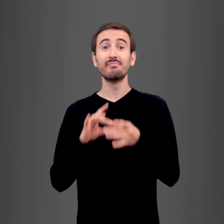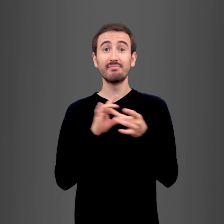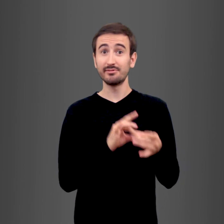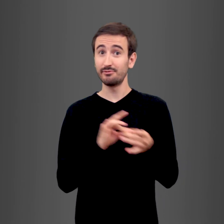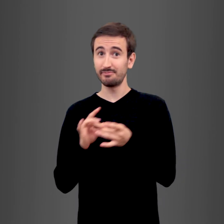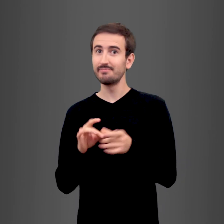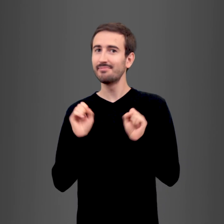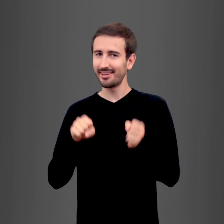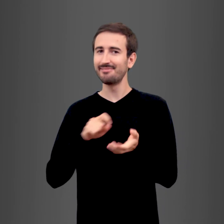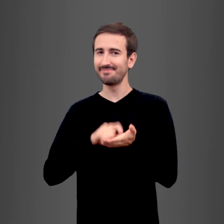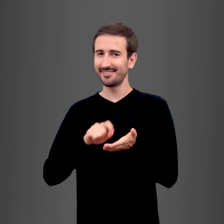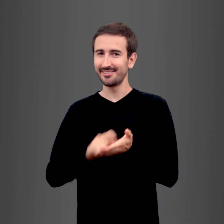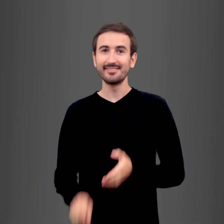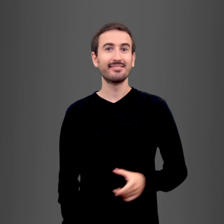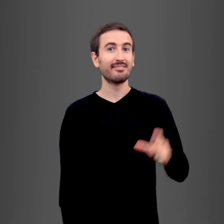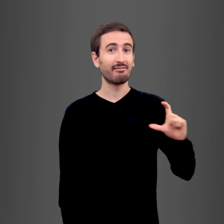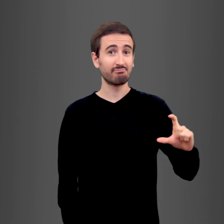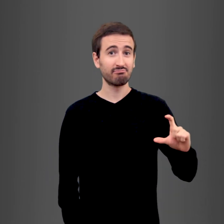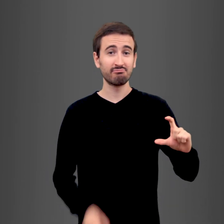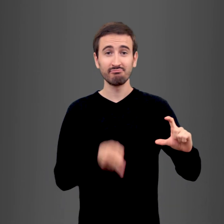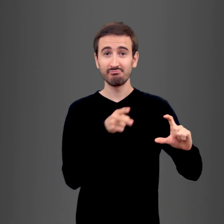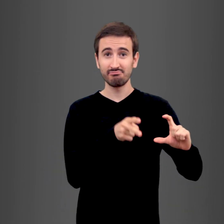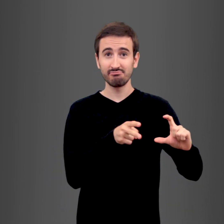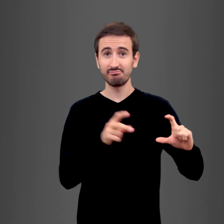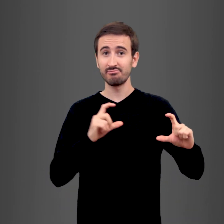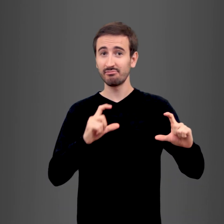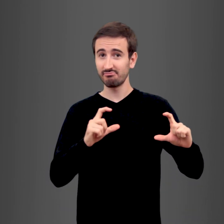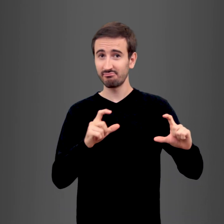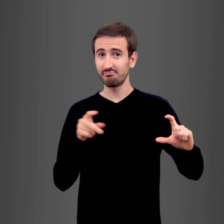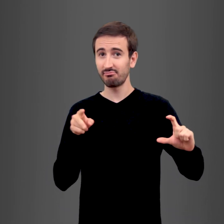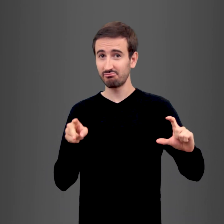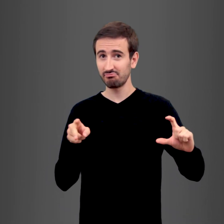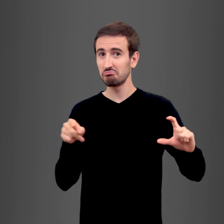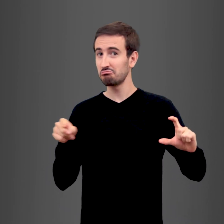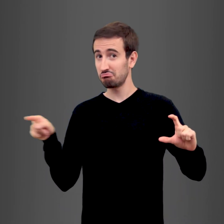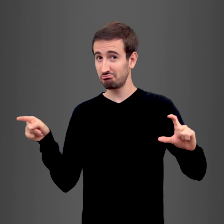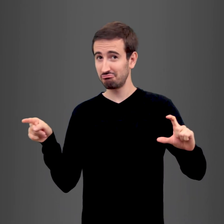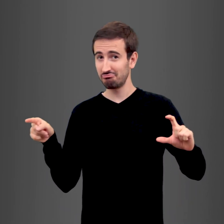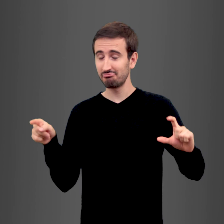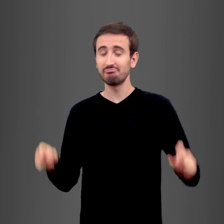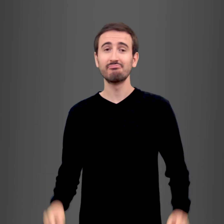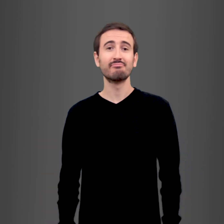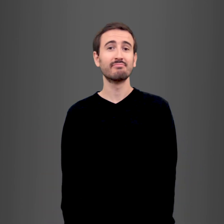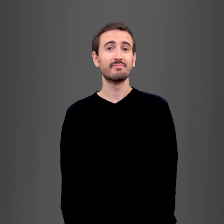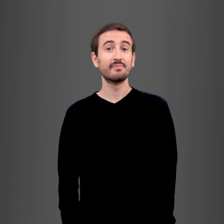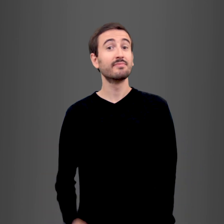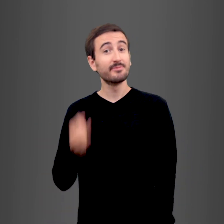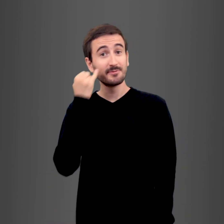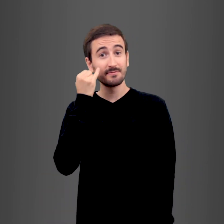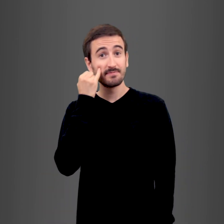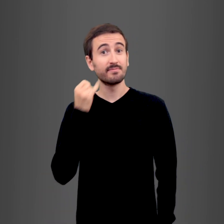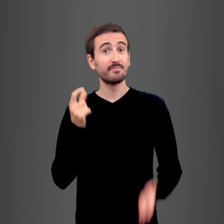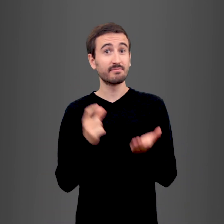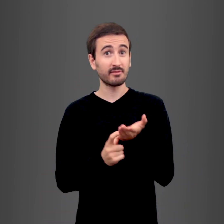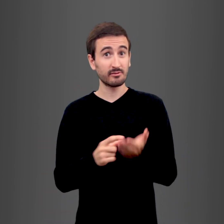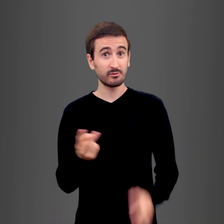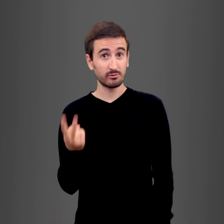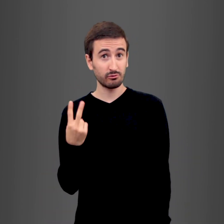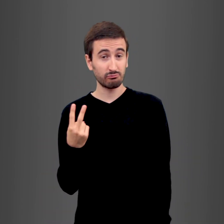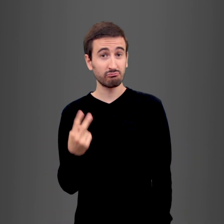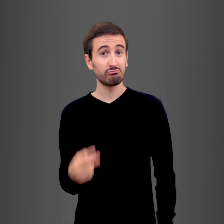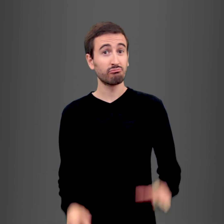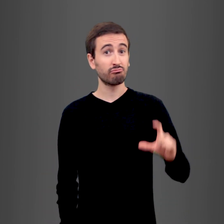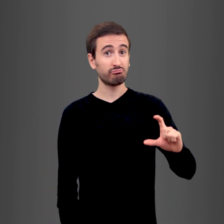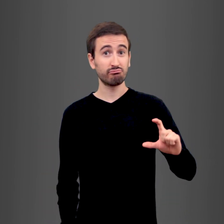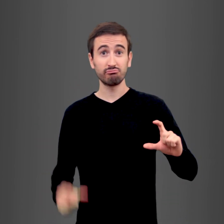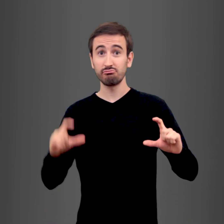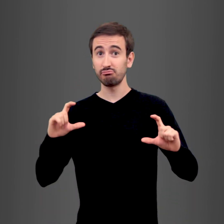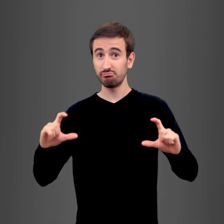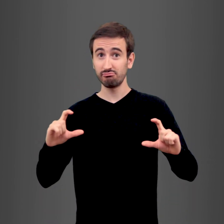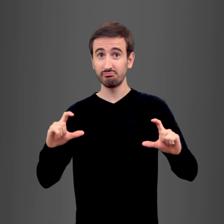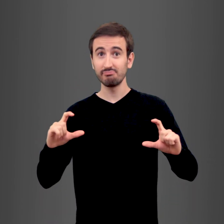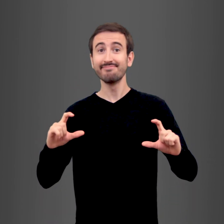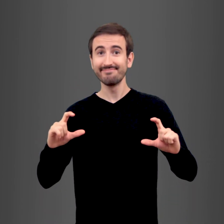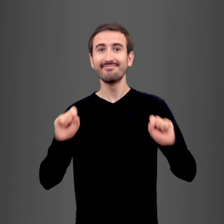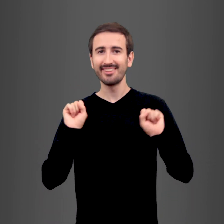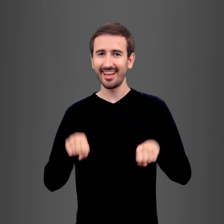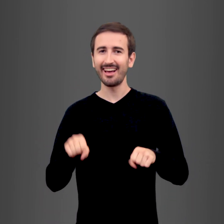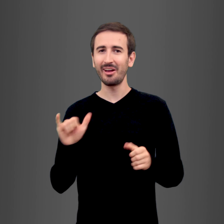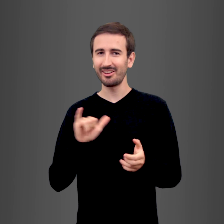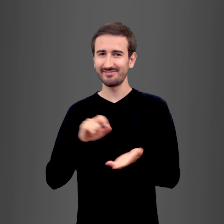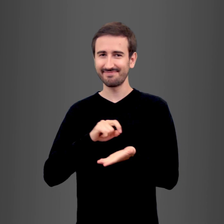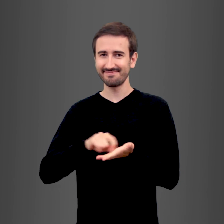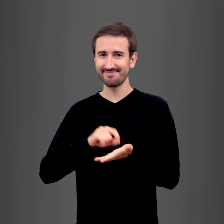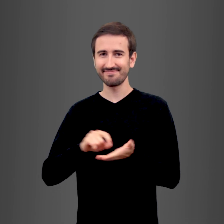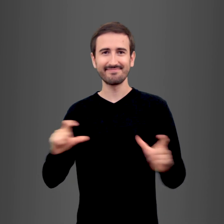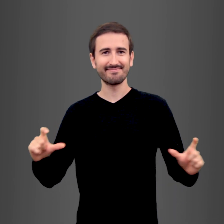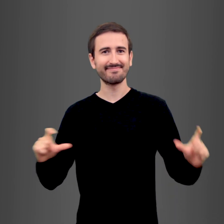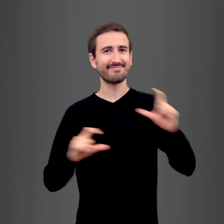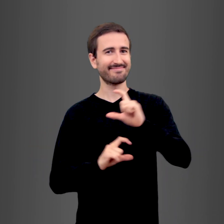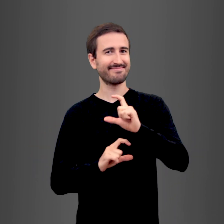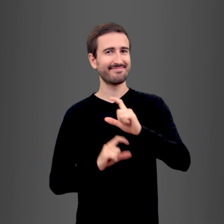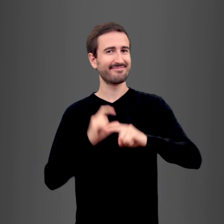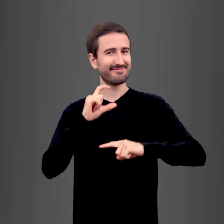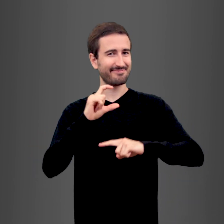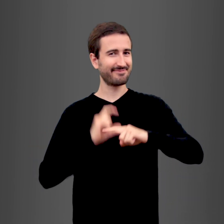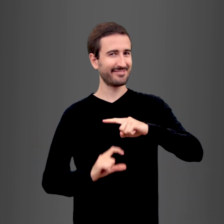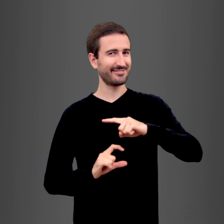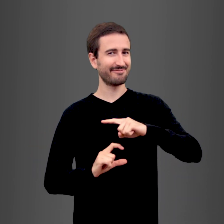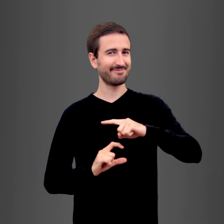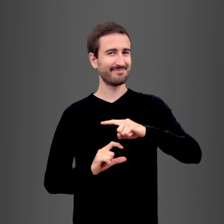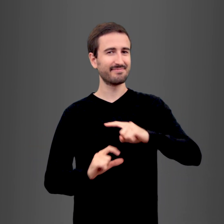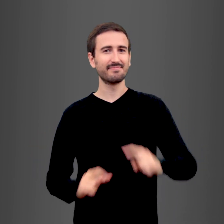Typically written as multiple numbers separated by colons, or in the case of two numbers, as a fraction.